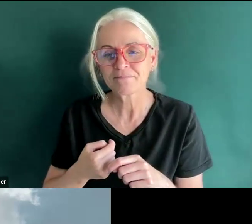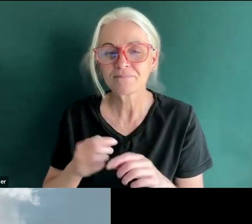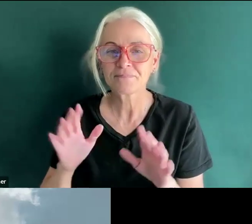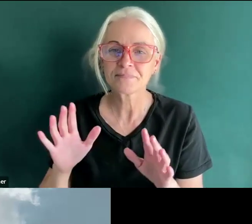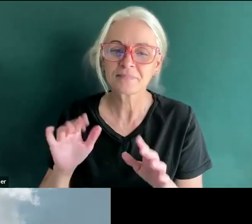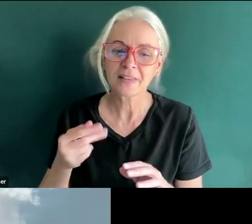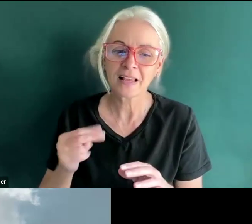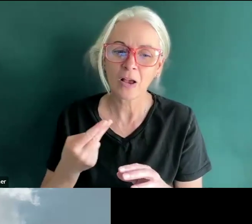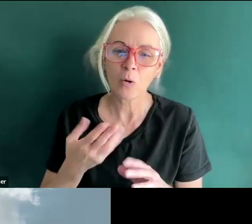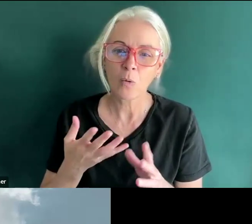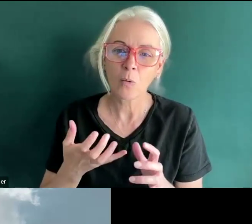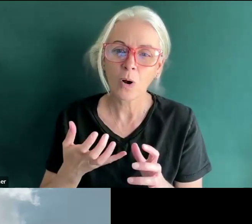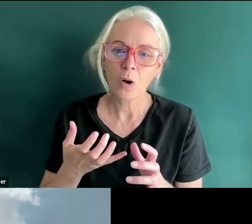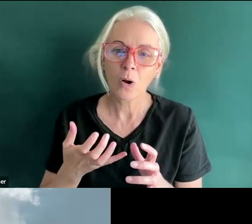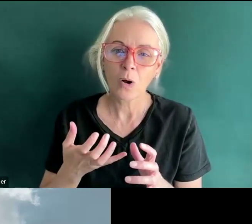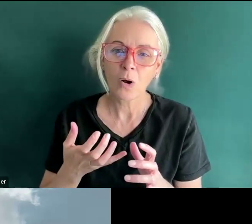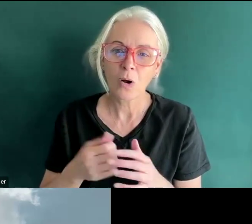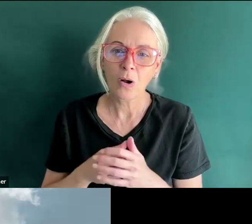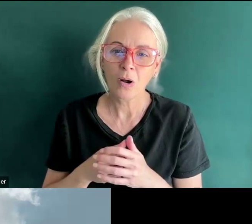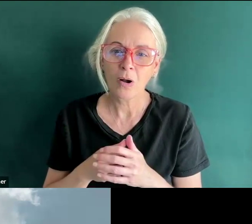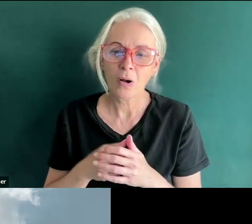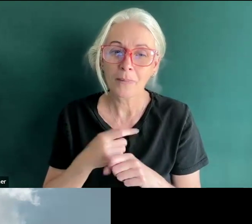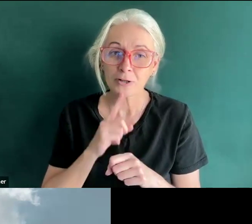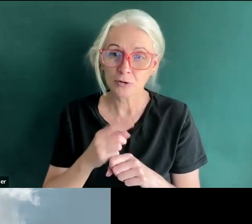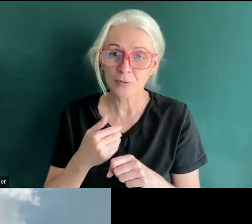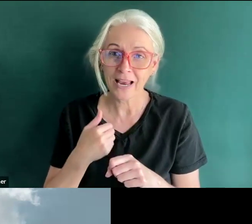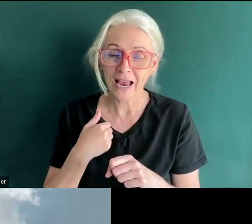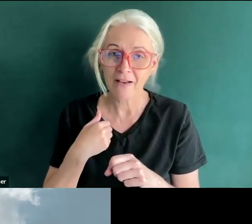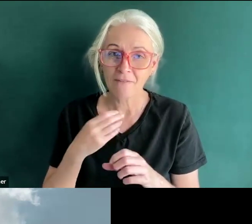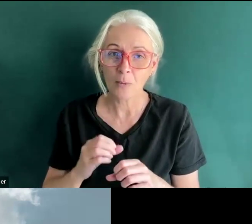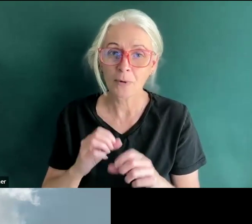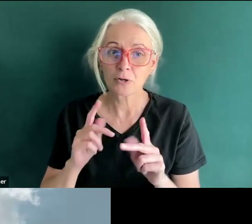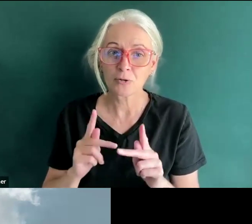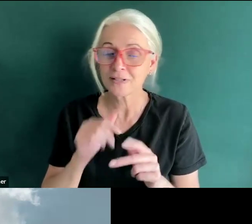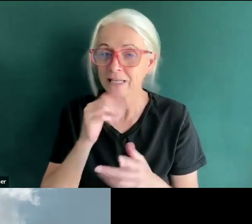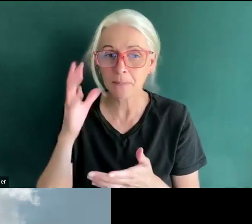Just wanting to make sure we didn't miss an opportunity to on behalf of